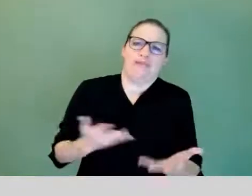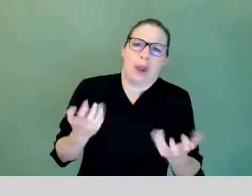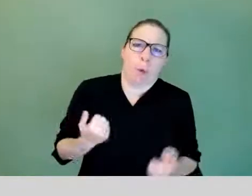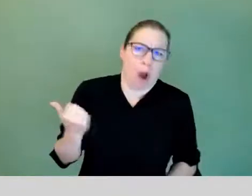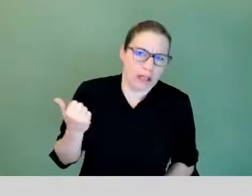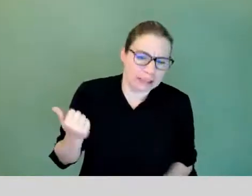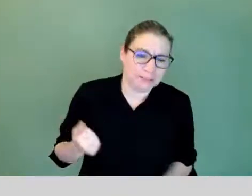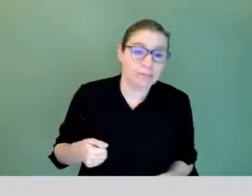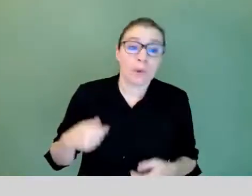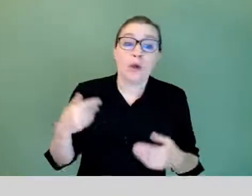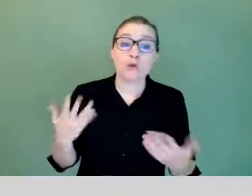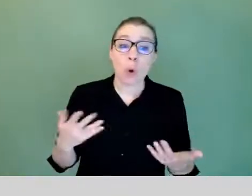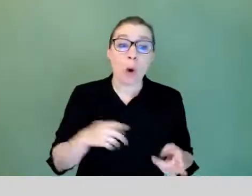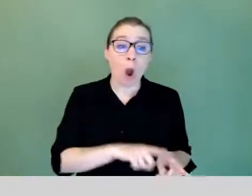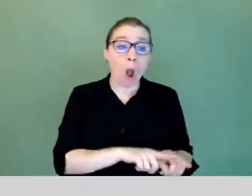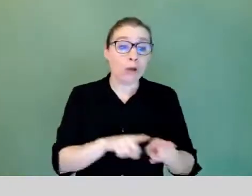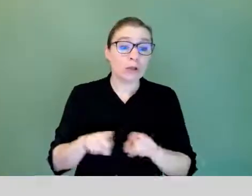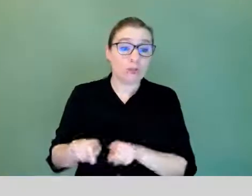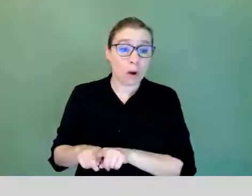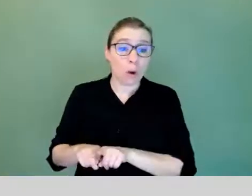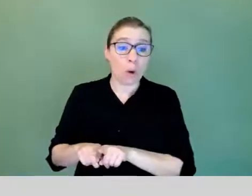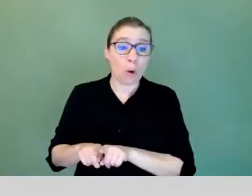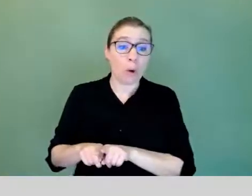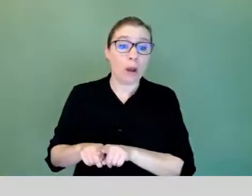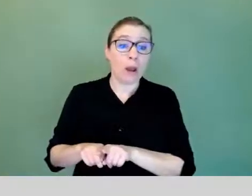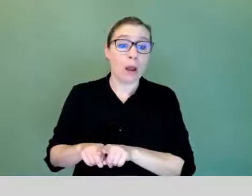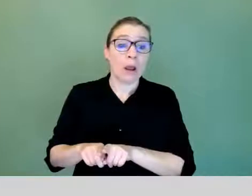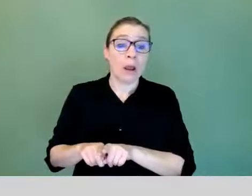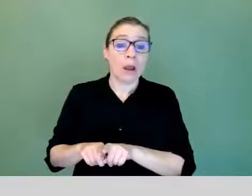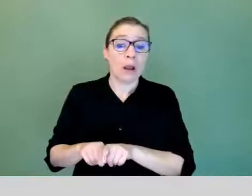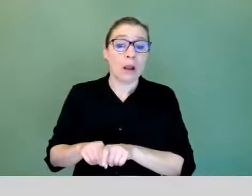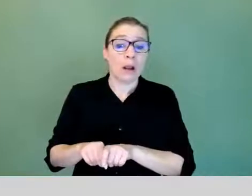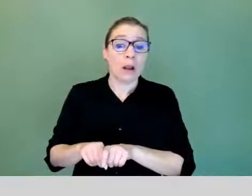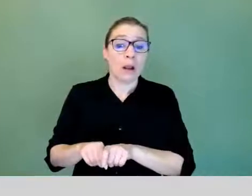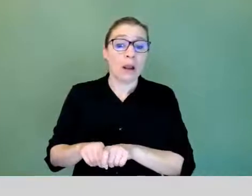So they also occur these authentication attacks also occur